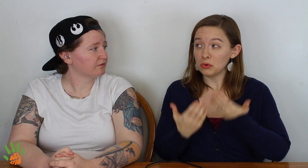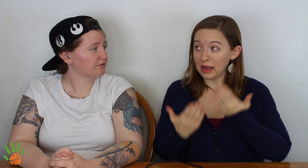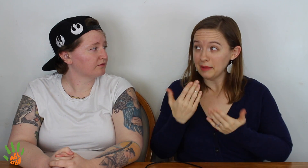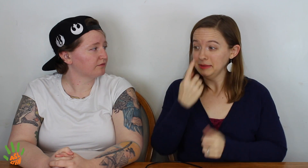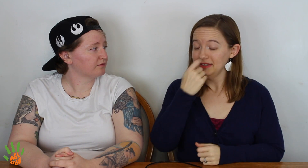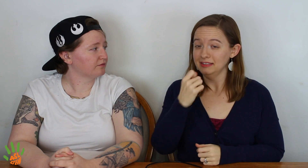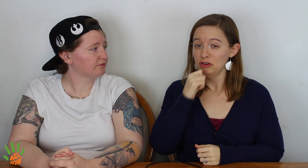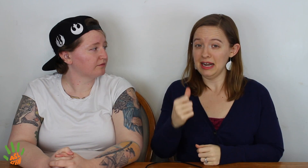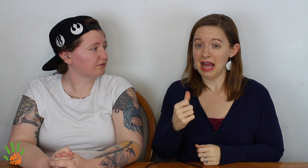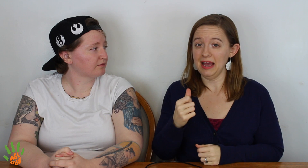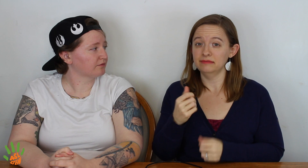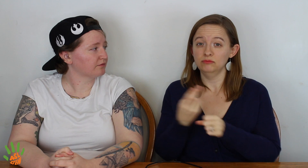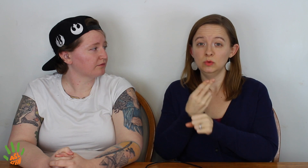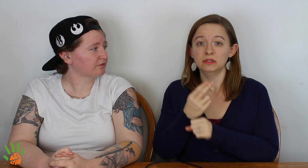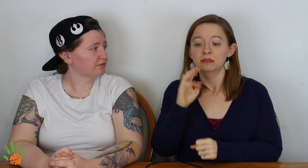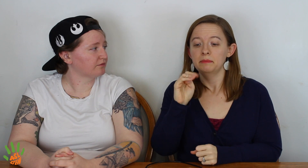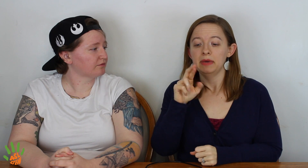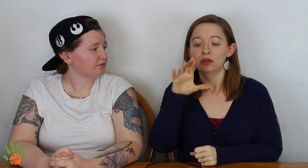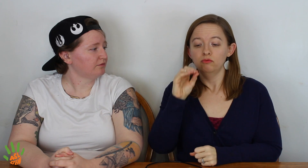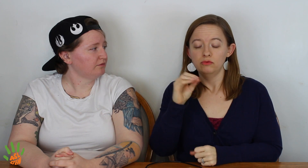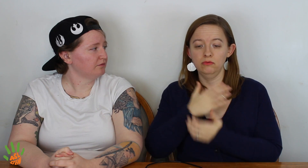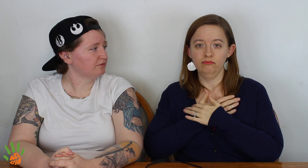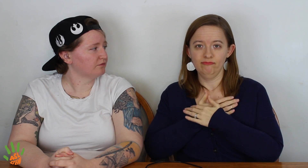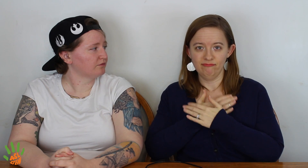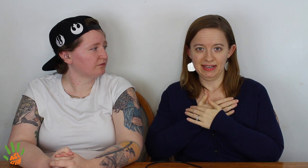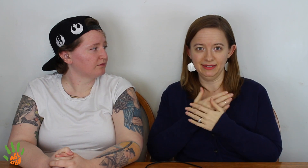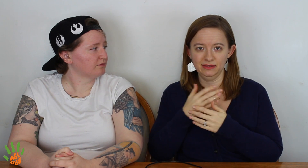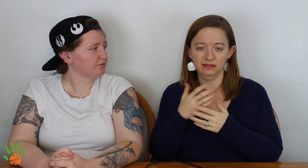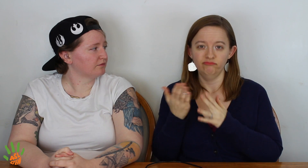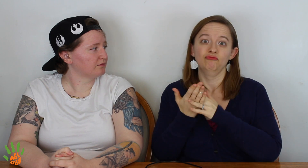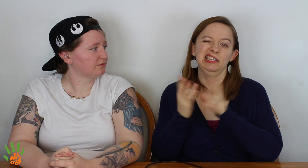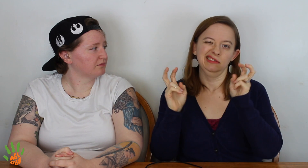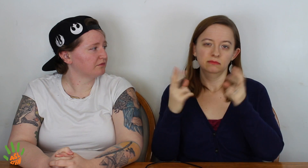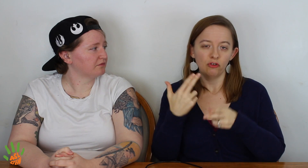I would say probably it's because you're not using micro-rests, or breaks.